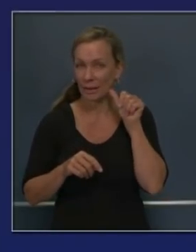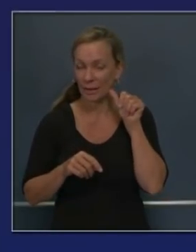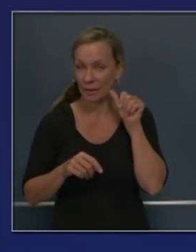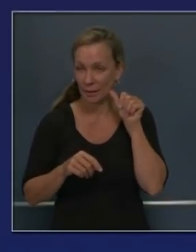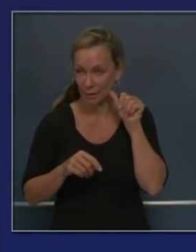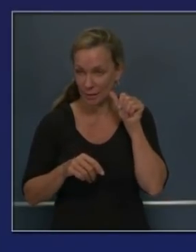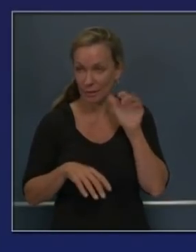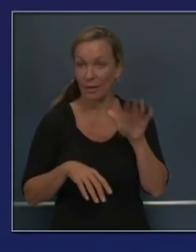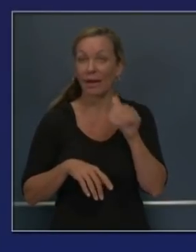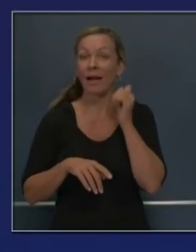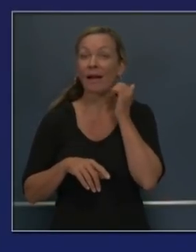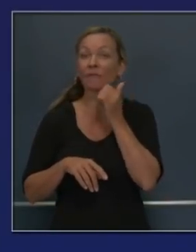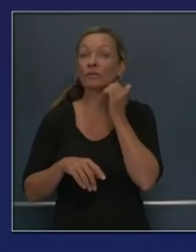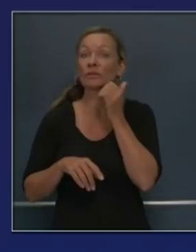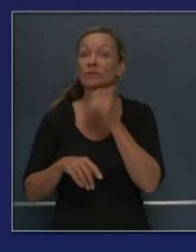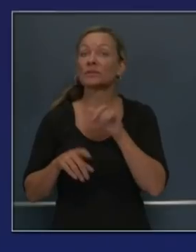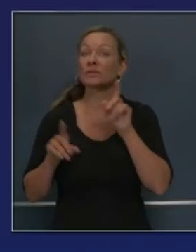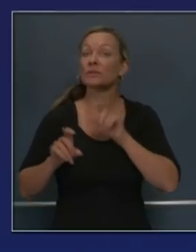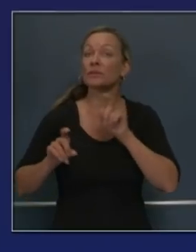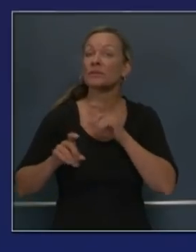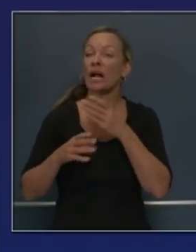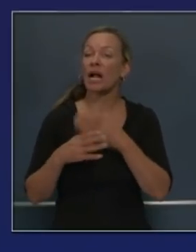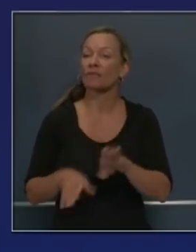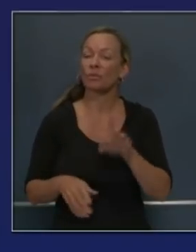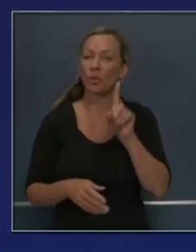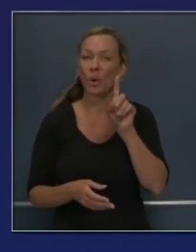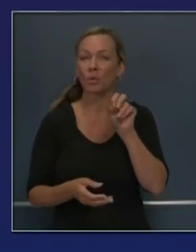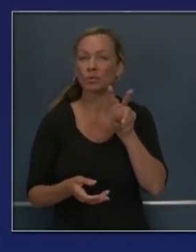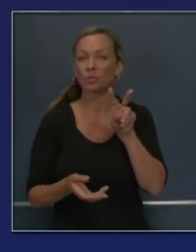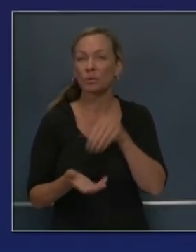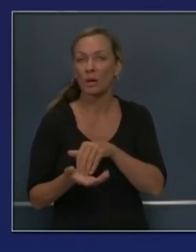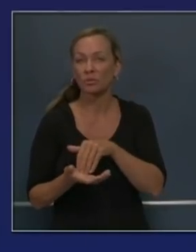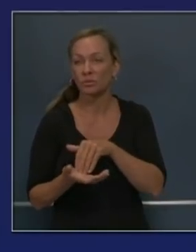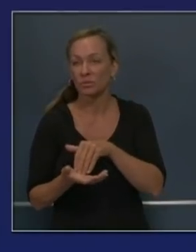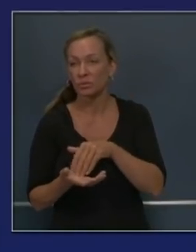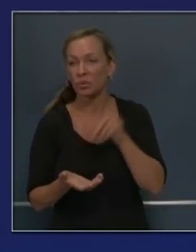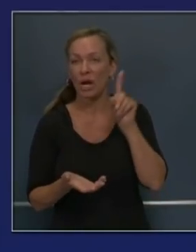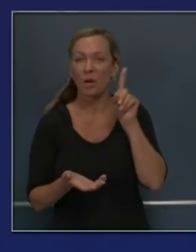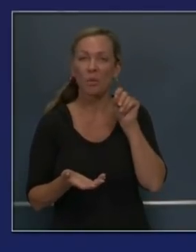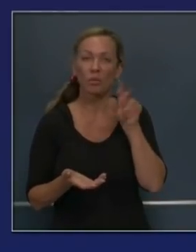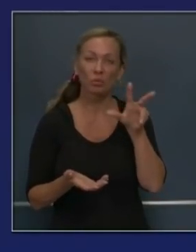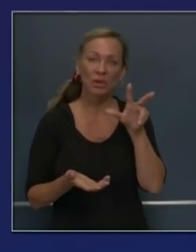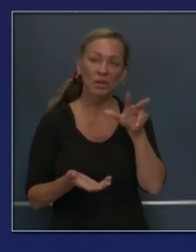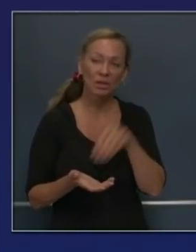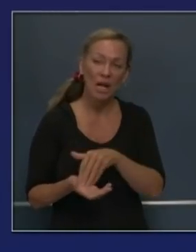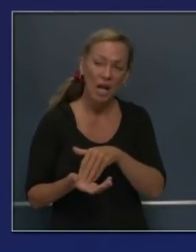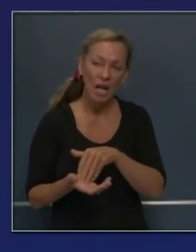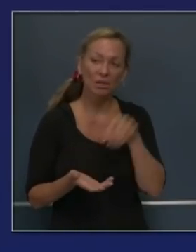WE TESTED OVER A LITTLE HUNDRED A LITTLE OVER 1100 PEOPLE